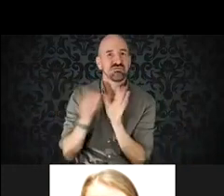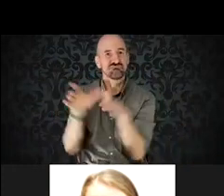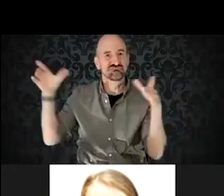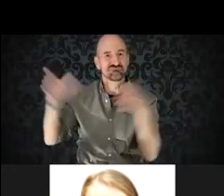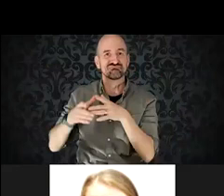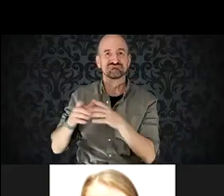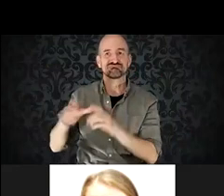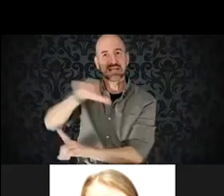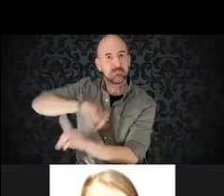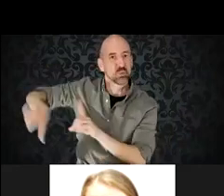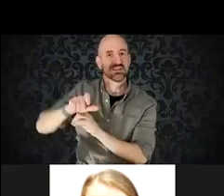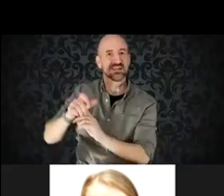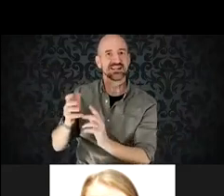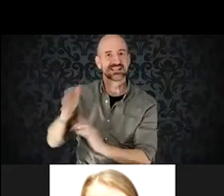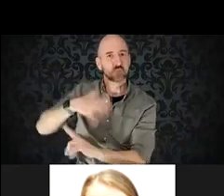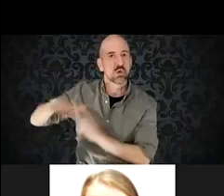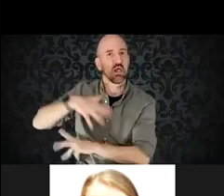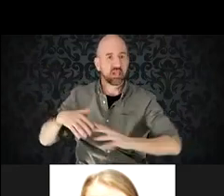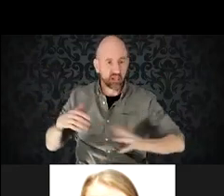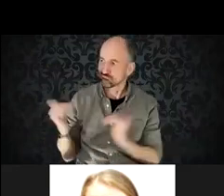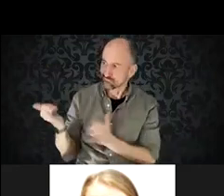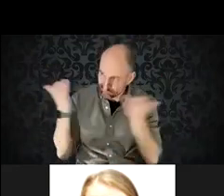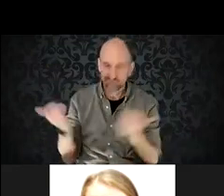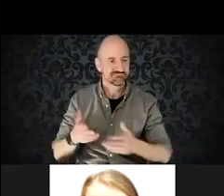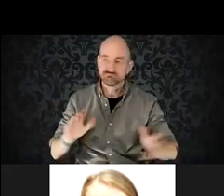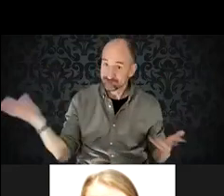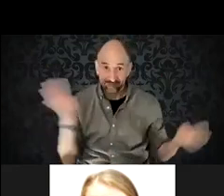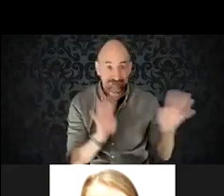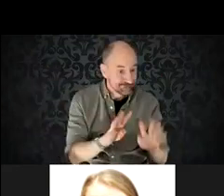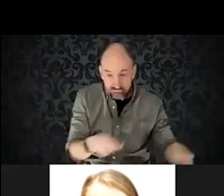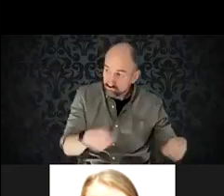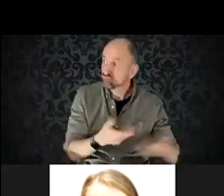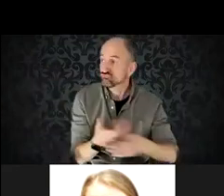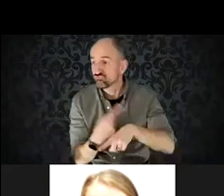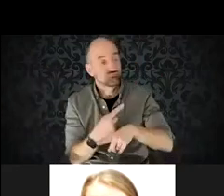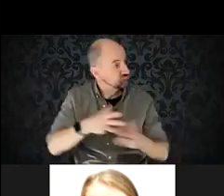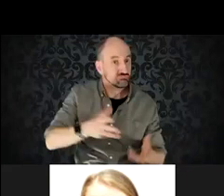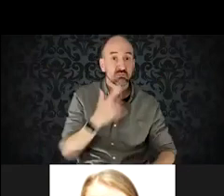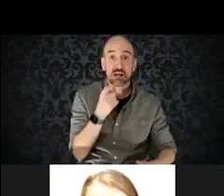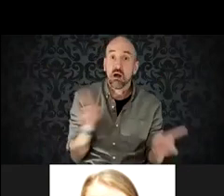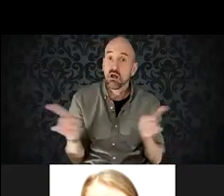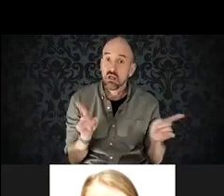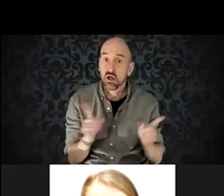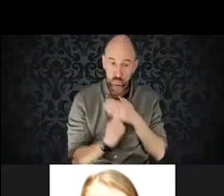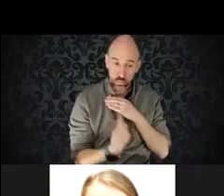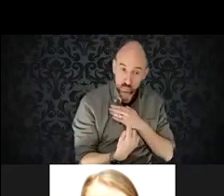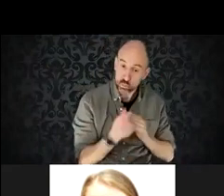it can be passive, where you justice back, with a gin and tonic, and enjoy your garden. The garden can also be a solitary estate